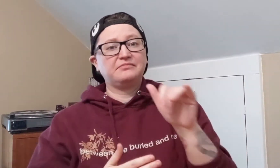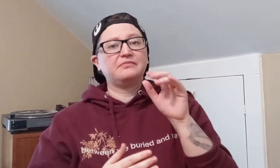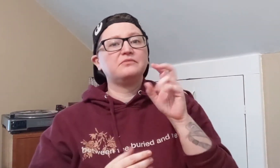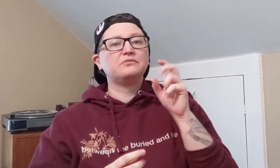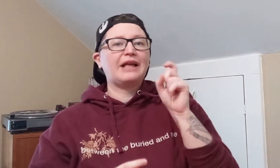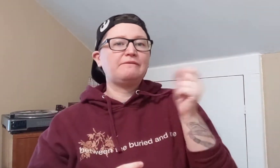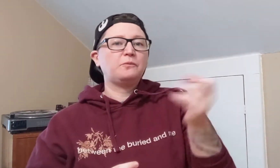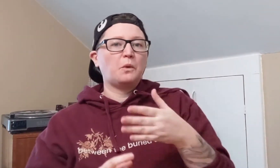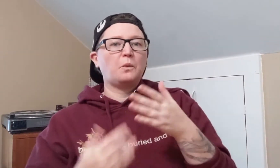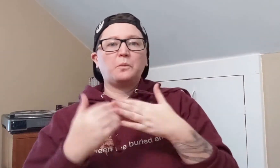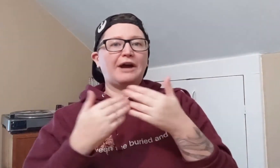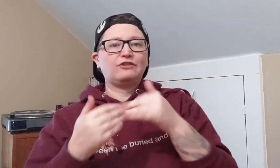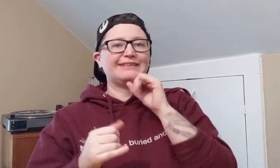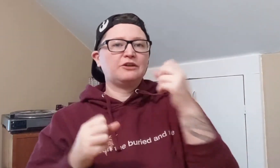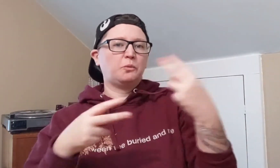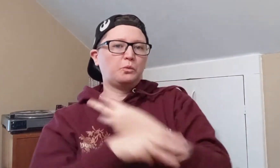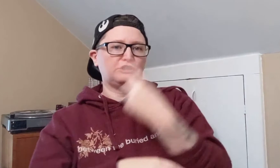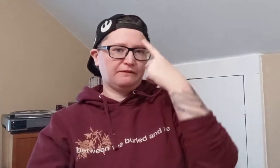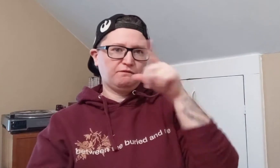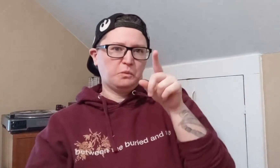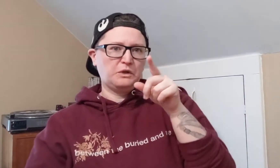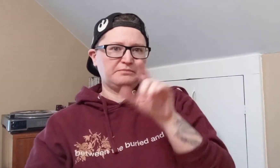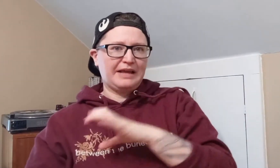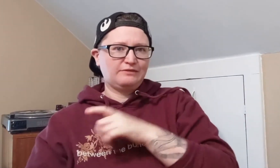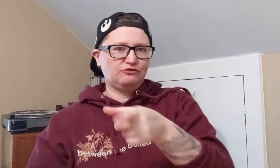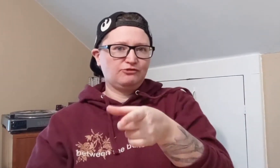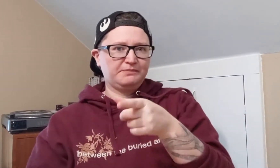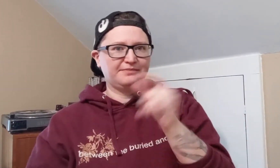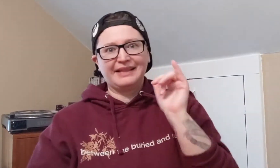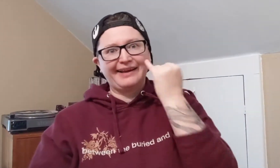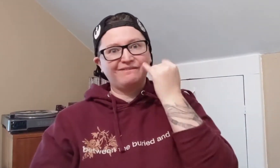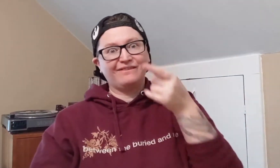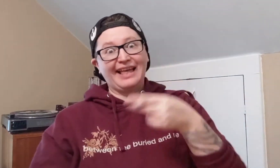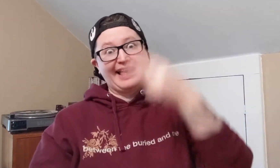almost impossible to sort of thing and that's rolling whatever is worse for your character